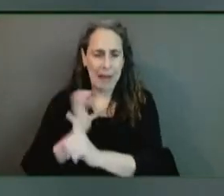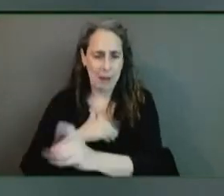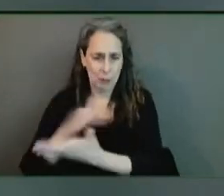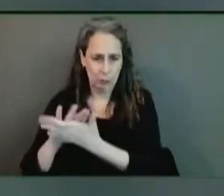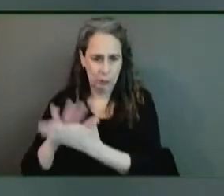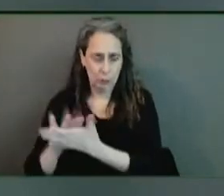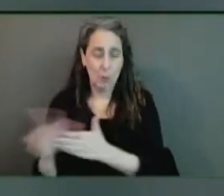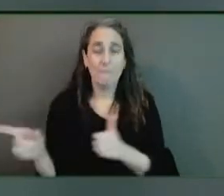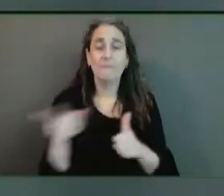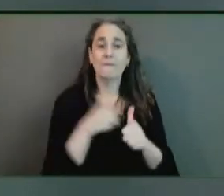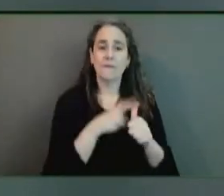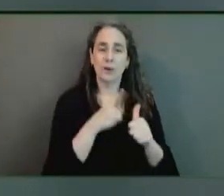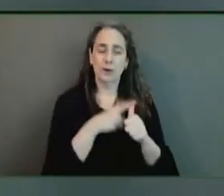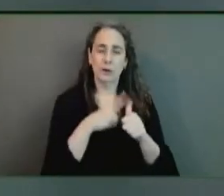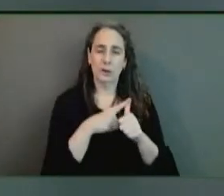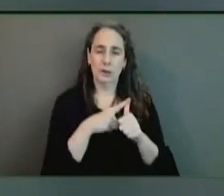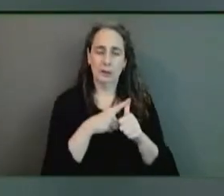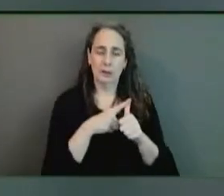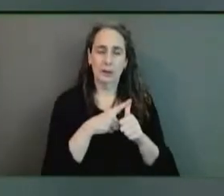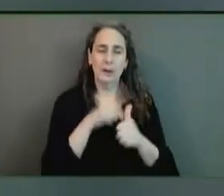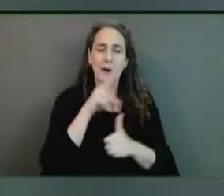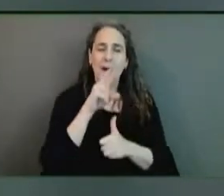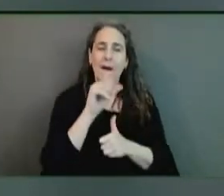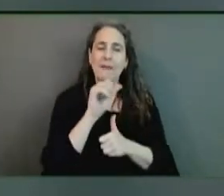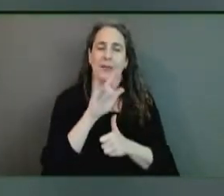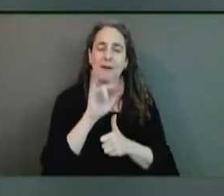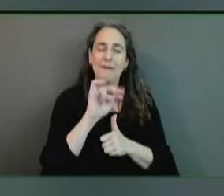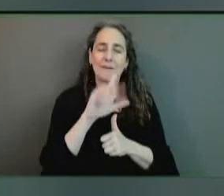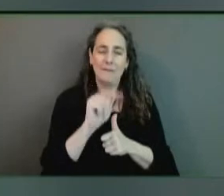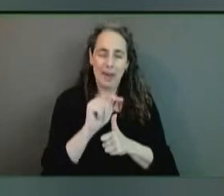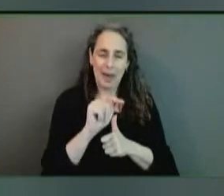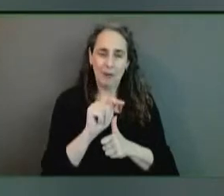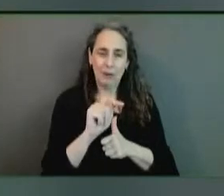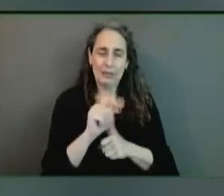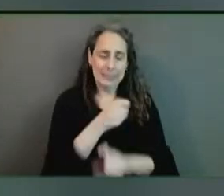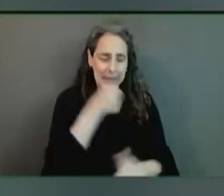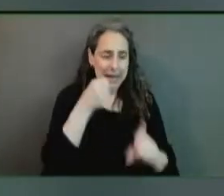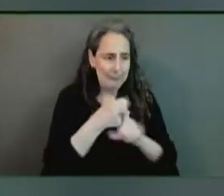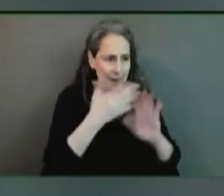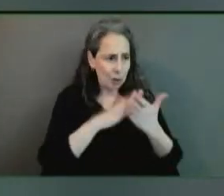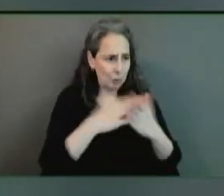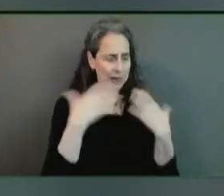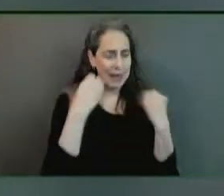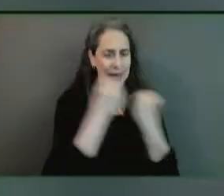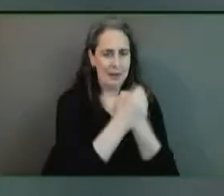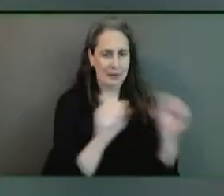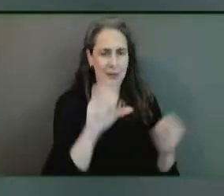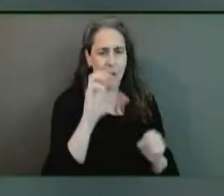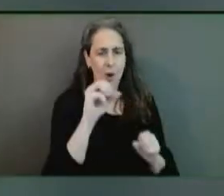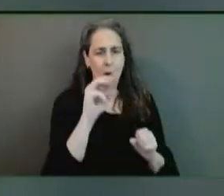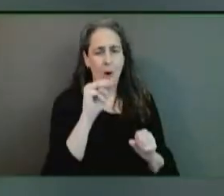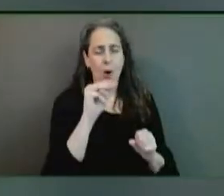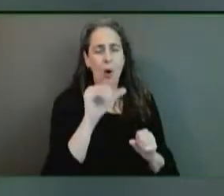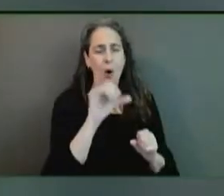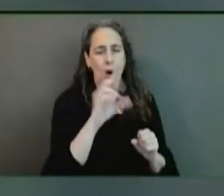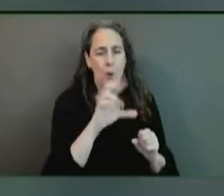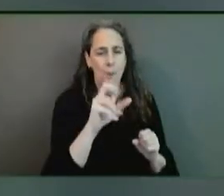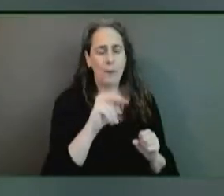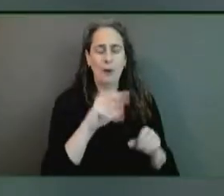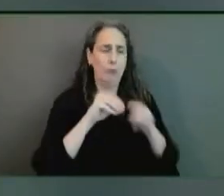bearing it has impacted our schools. The first is the variance impact on our